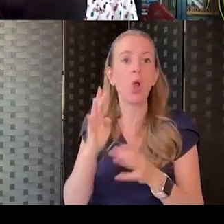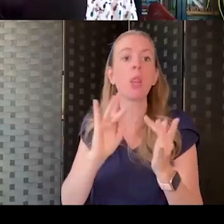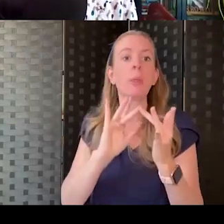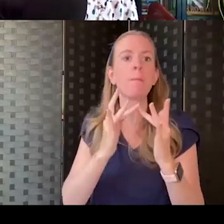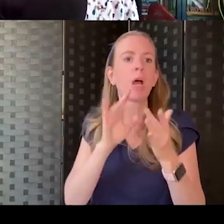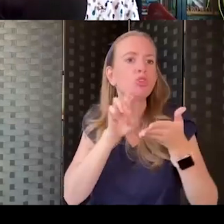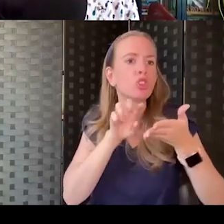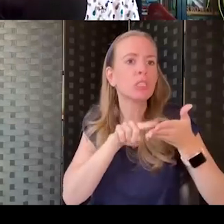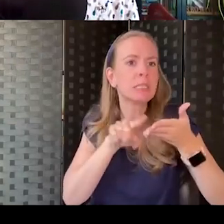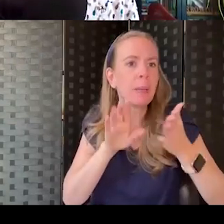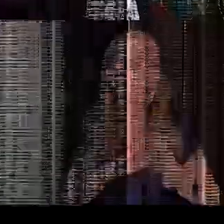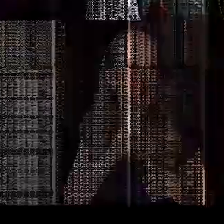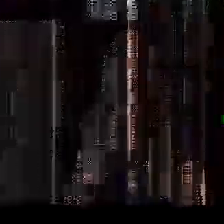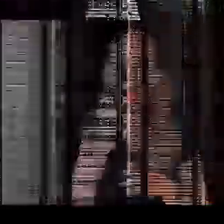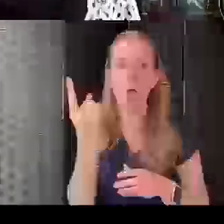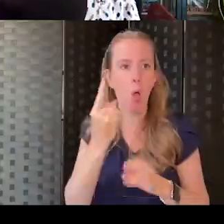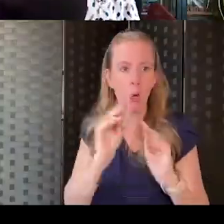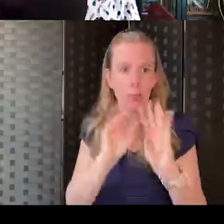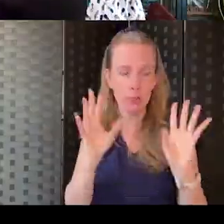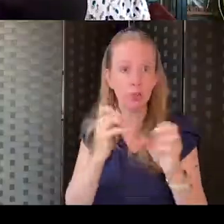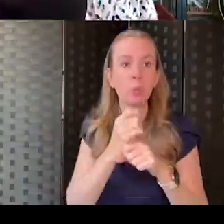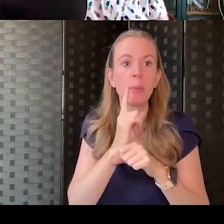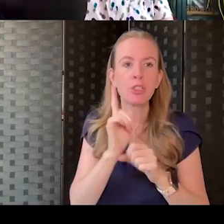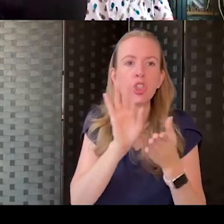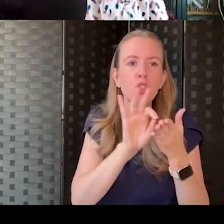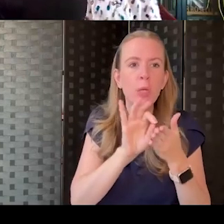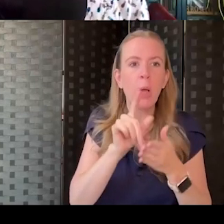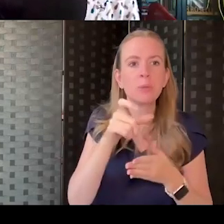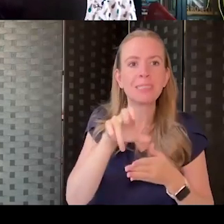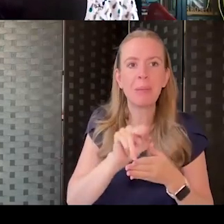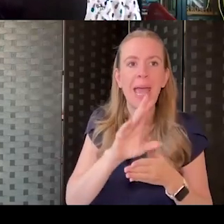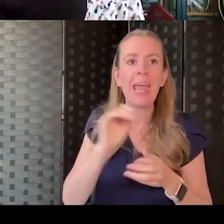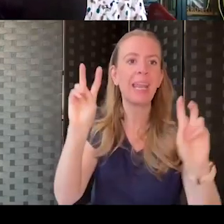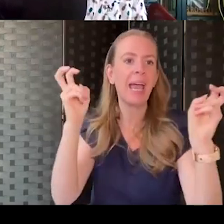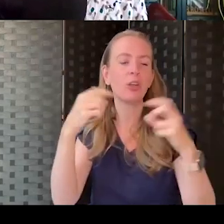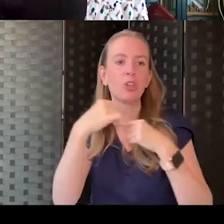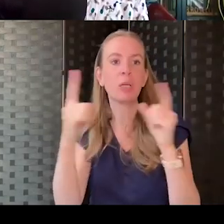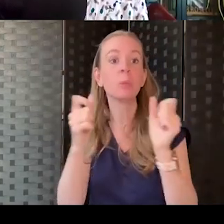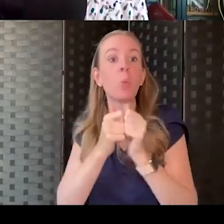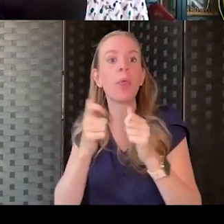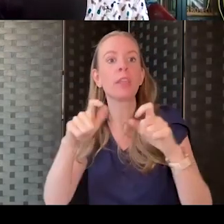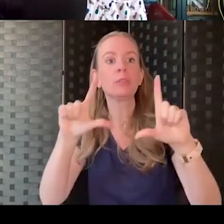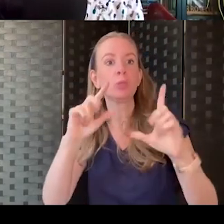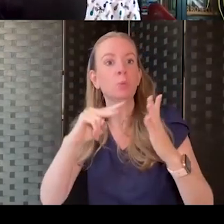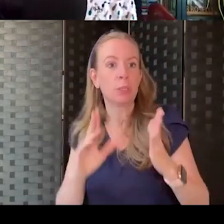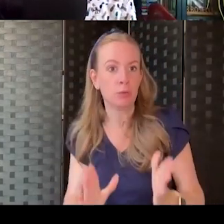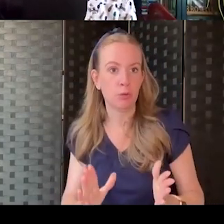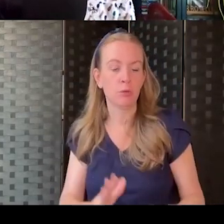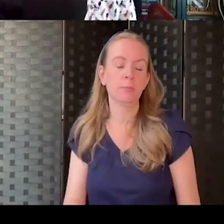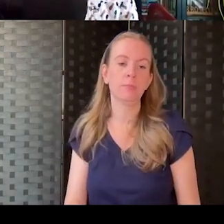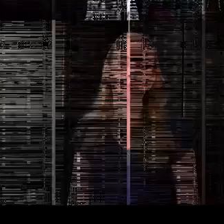this. So be certain to count any spans and also test header announcements with a screen reader.